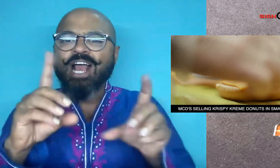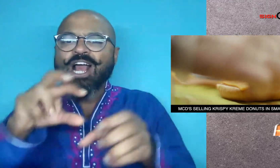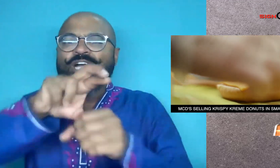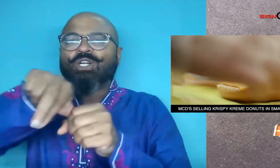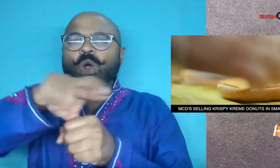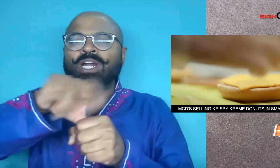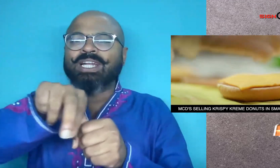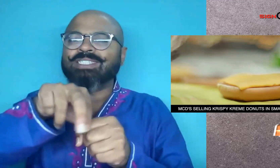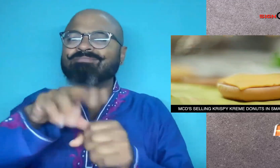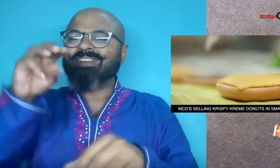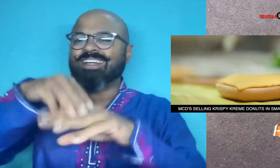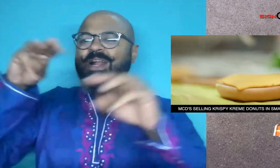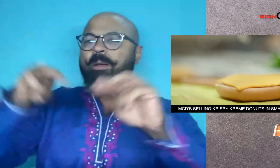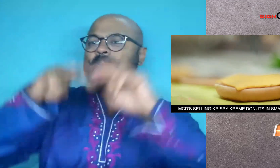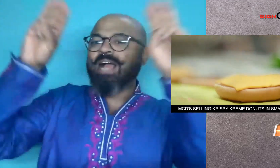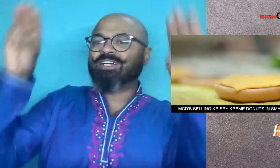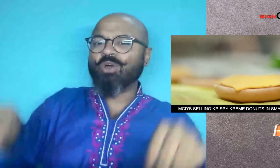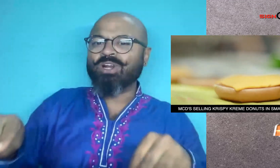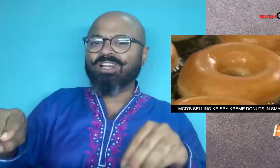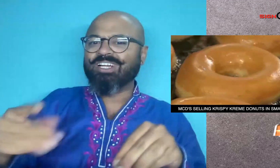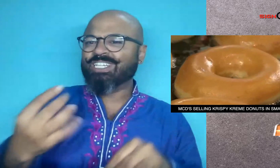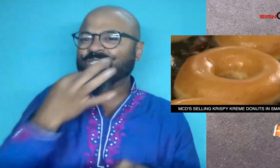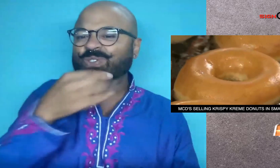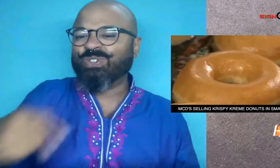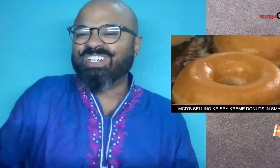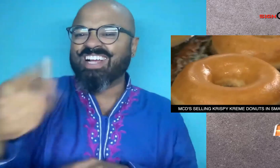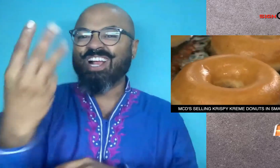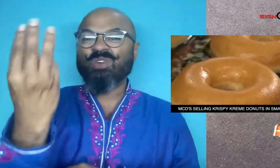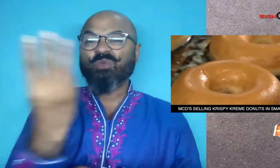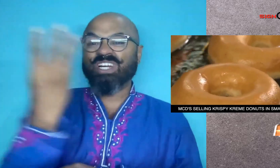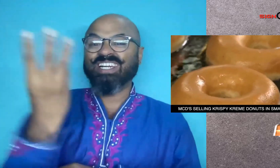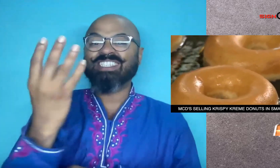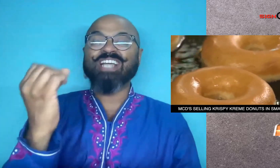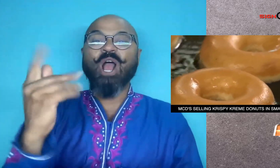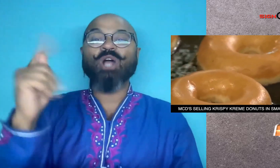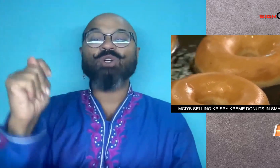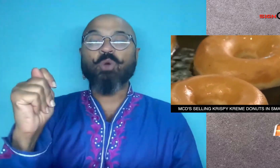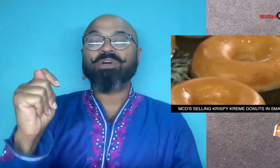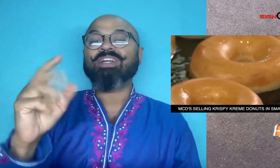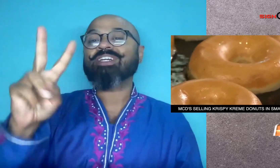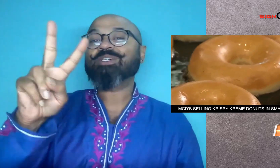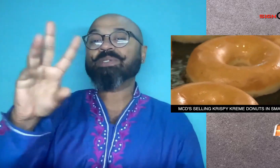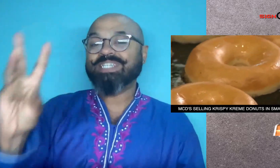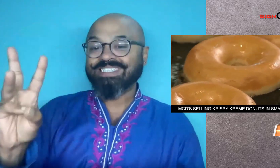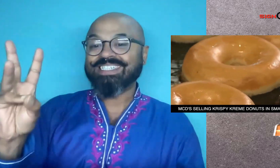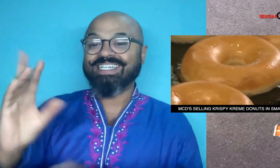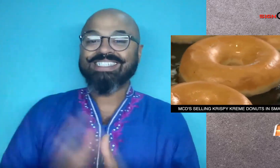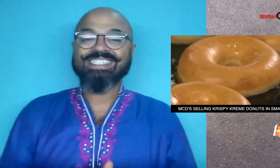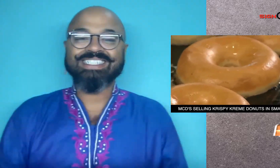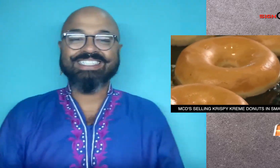Kentucky area -- Krispy Kreme says customers can expect to see the donut debut at Mickey-D's